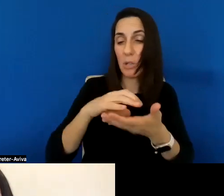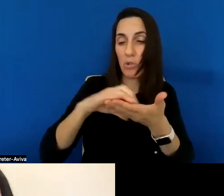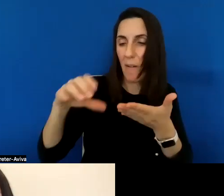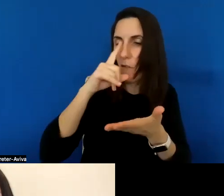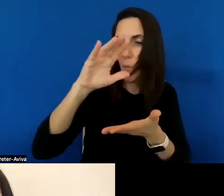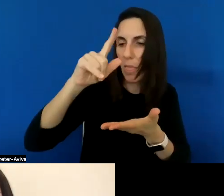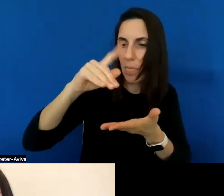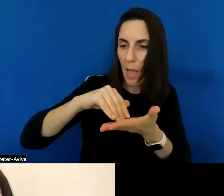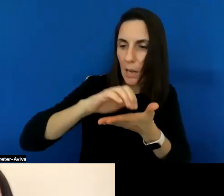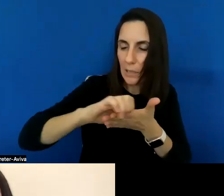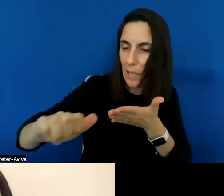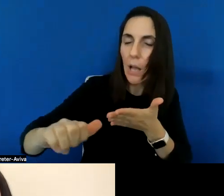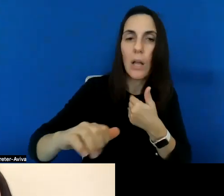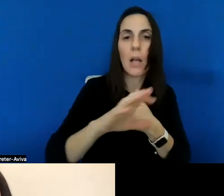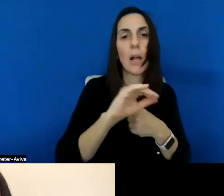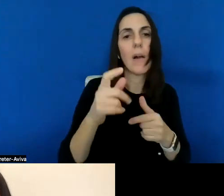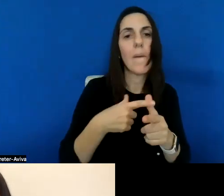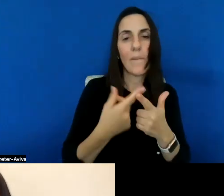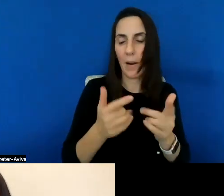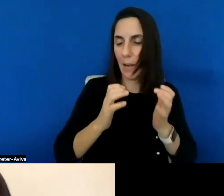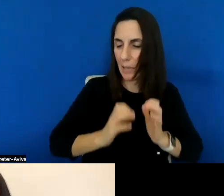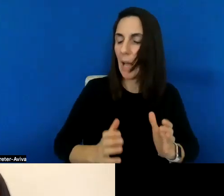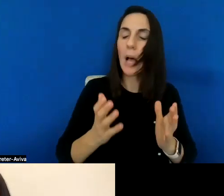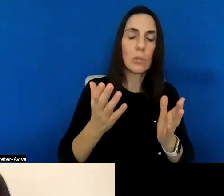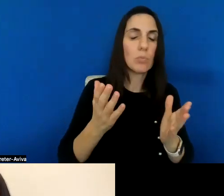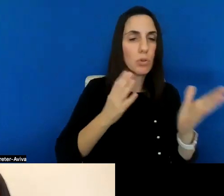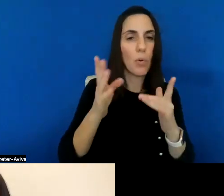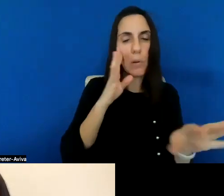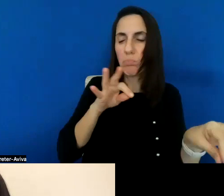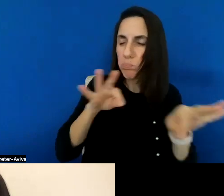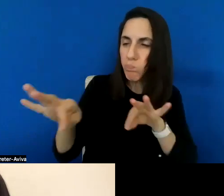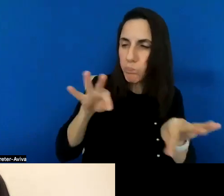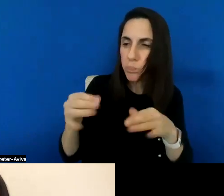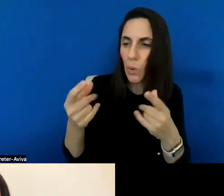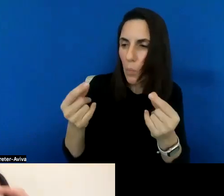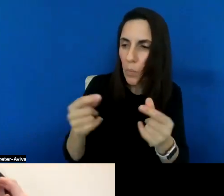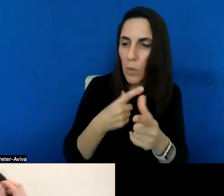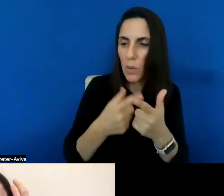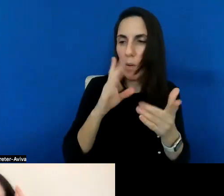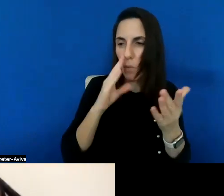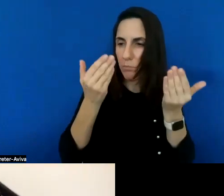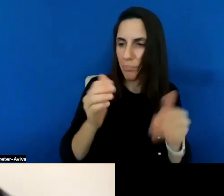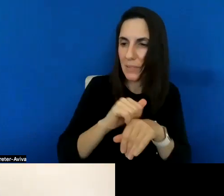$1,000 and then our customer service walks to people and executes that something else